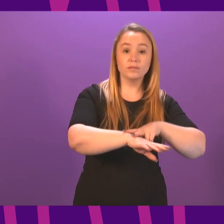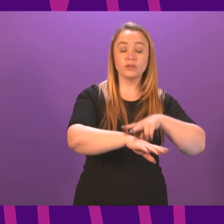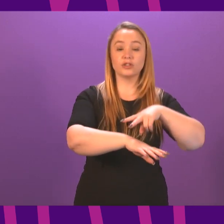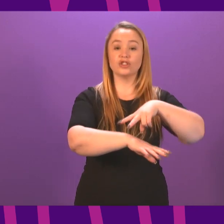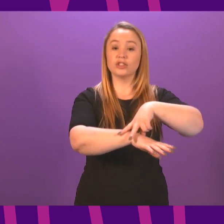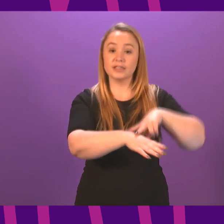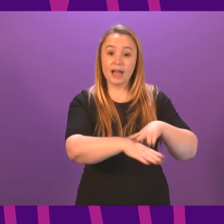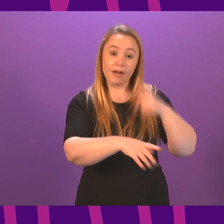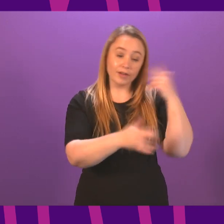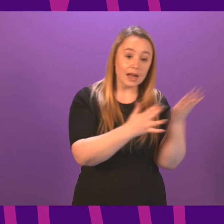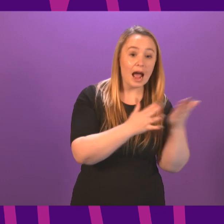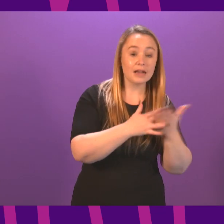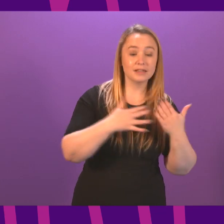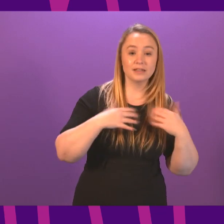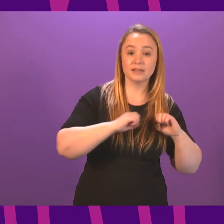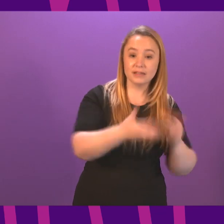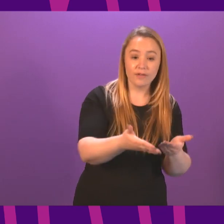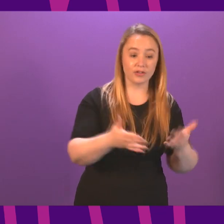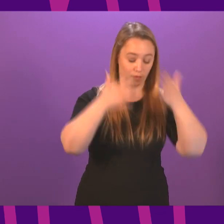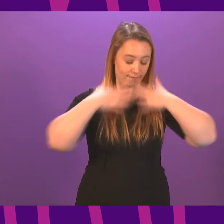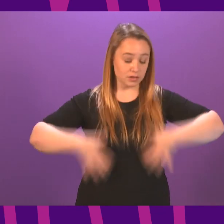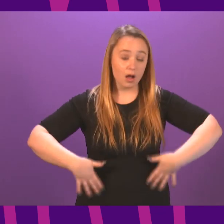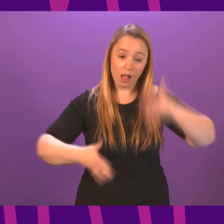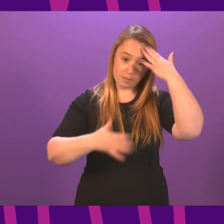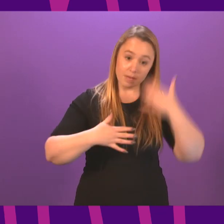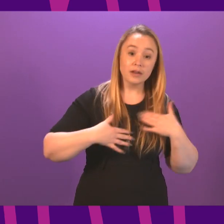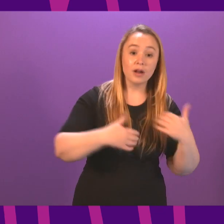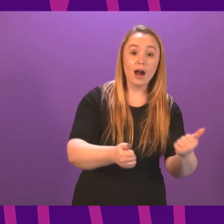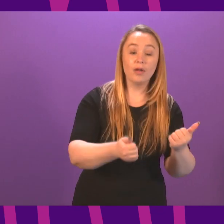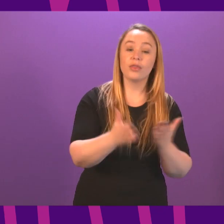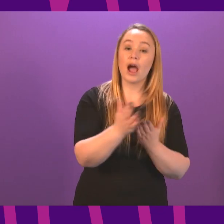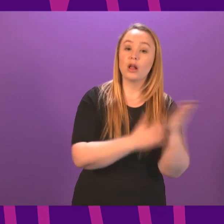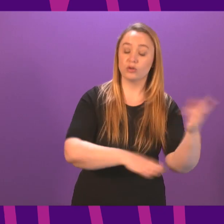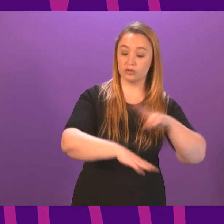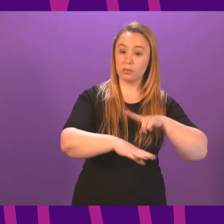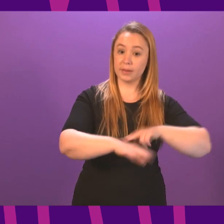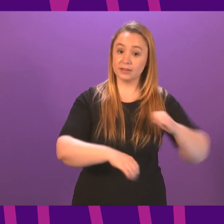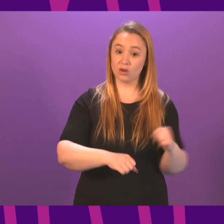mental health, including Police Scotland’s your wellbeing matters programme. Police Scotland